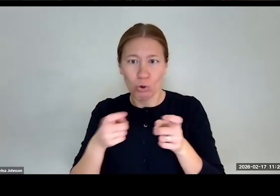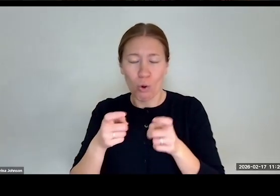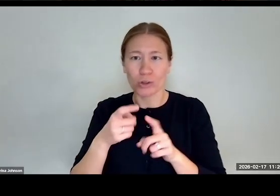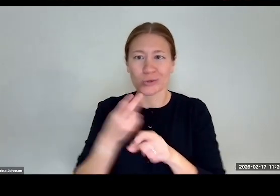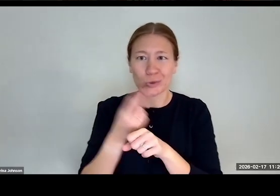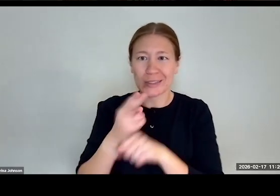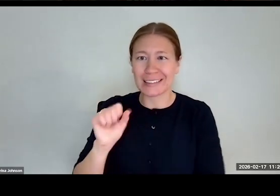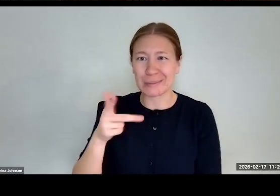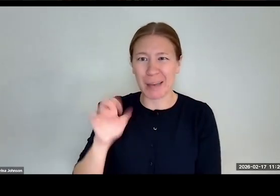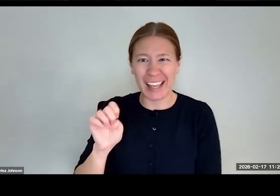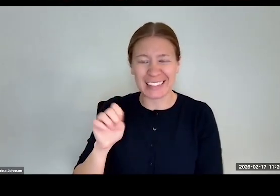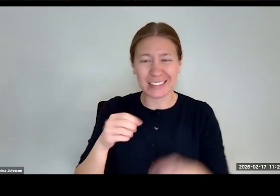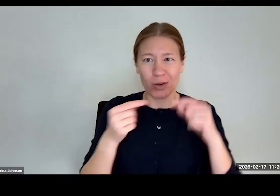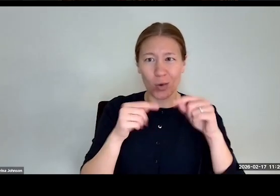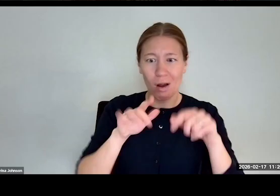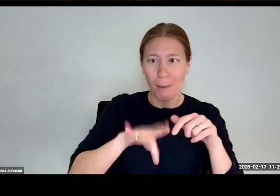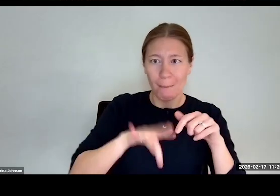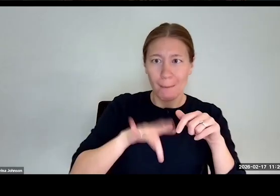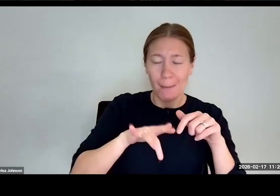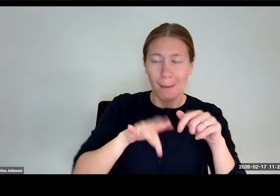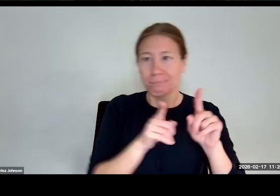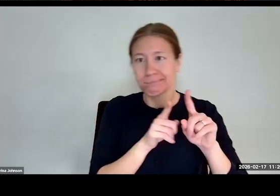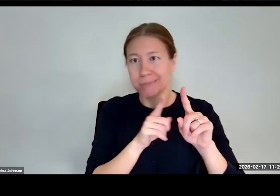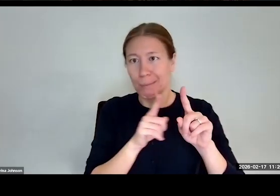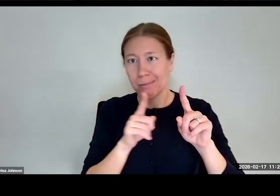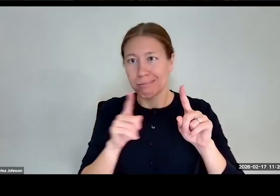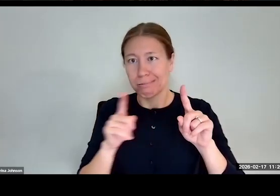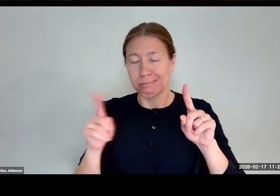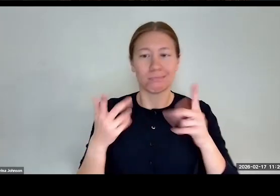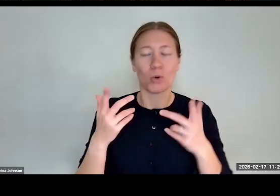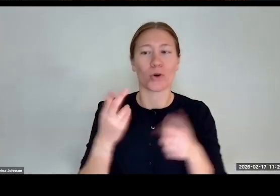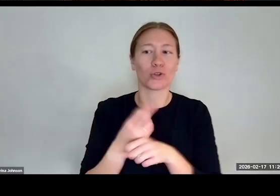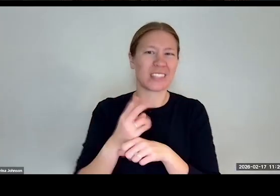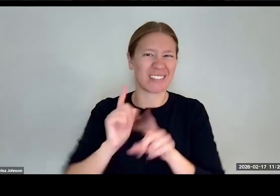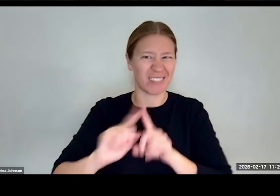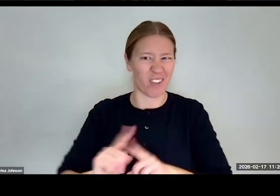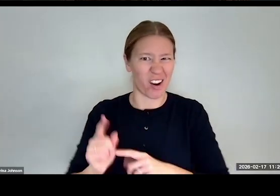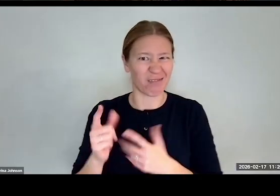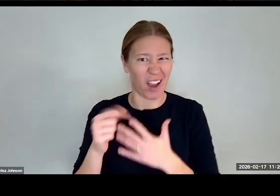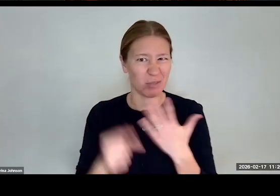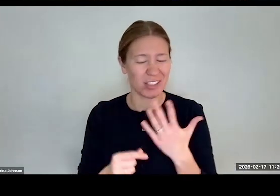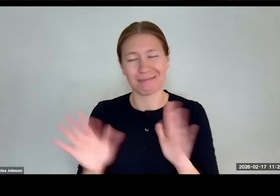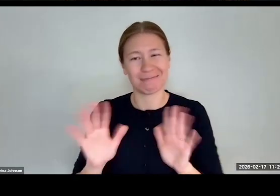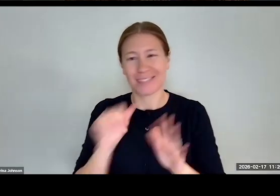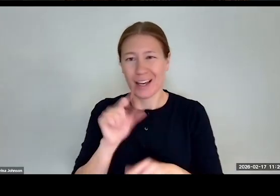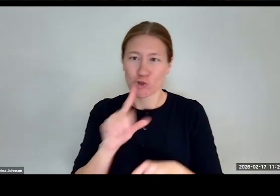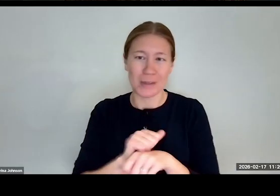or the the ruler bars in your slide deck, that's not actually going to create a sublist item,